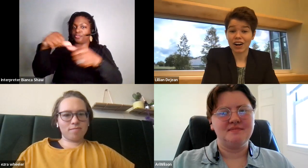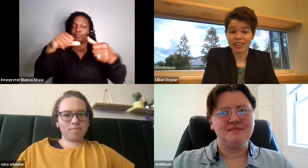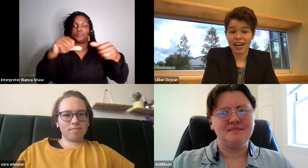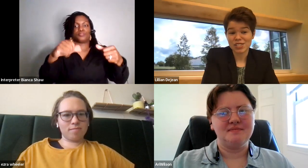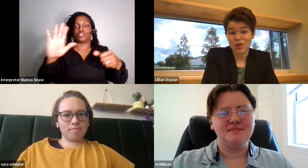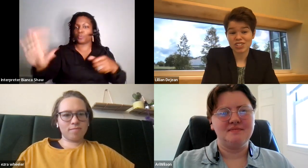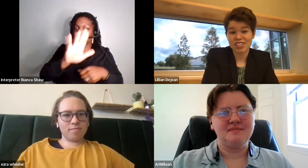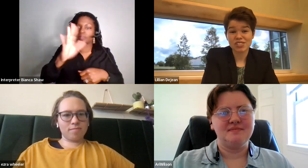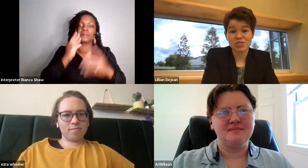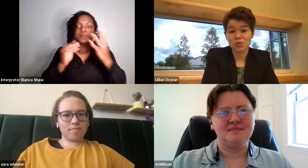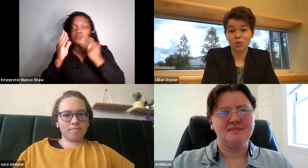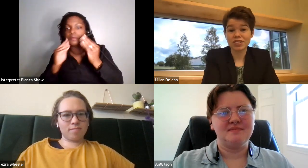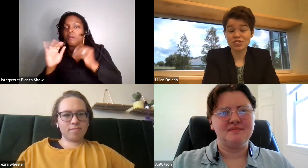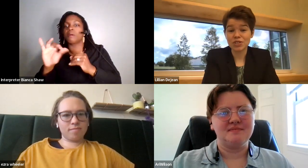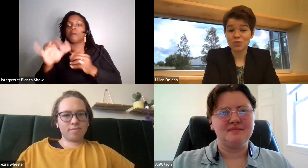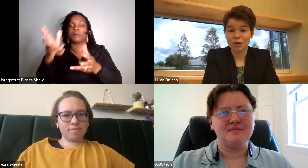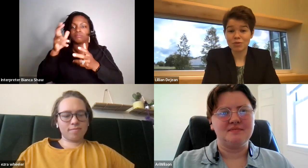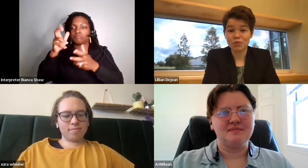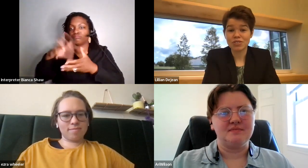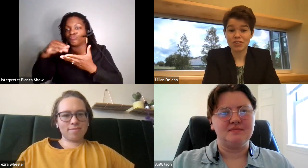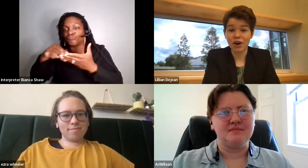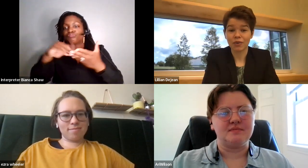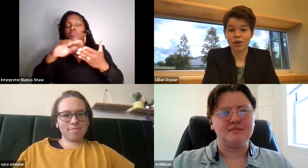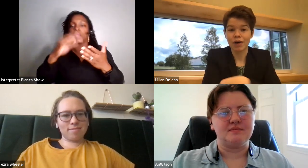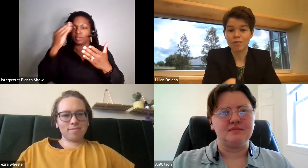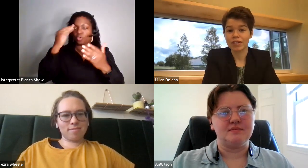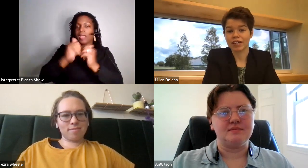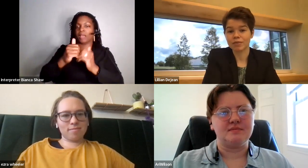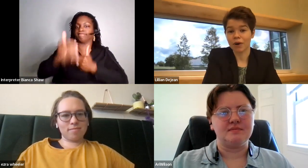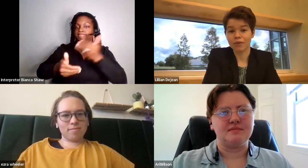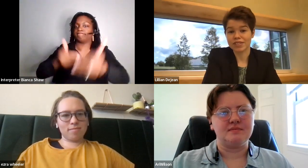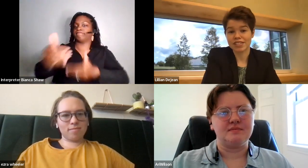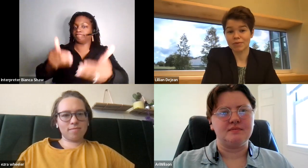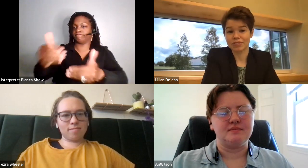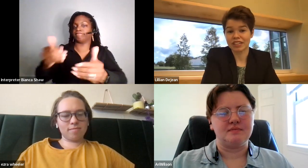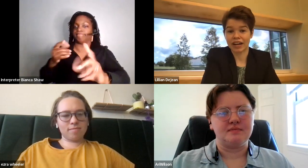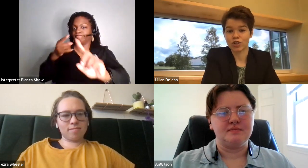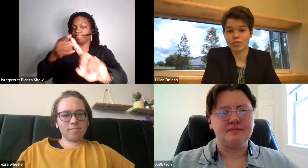Our last question is, What do you want people to know about being both disabled?